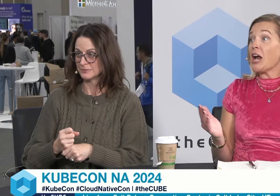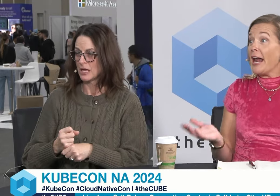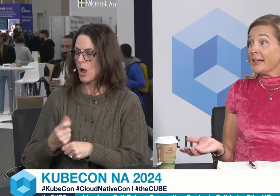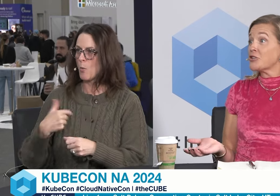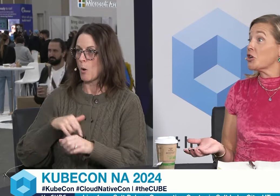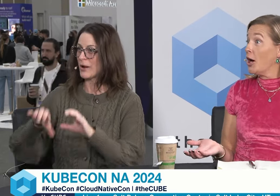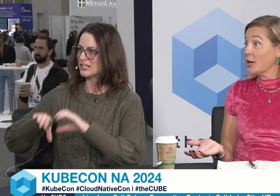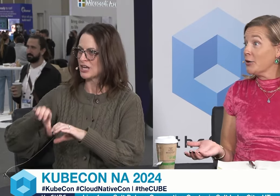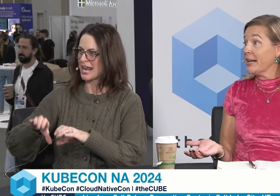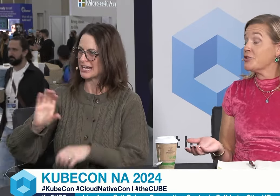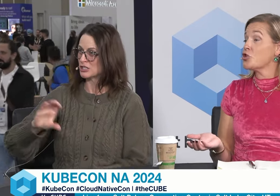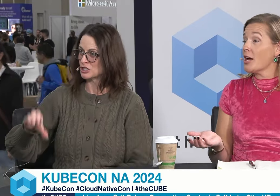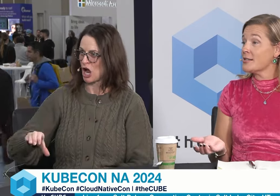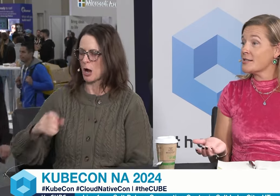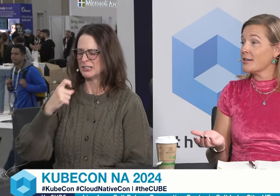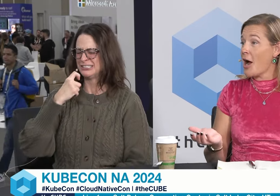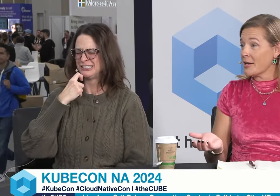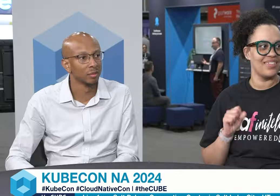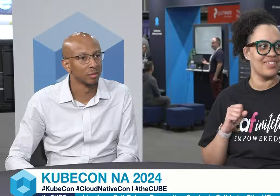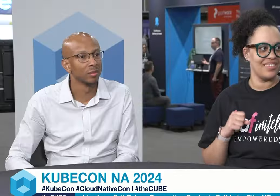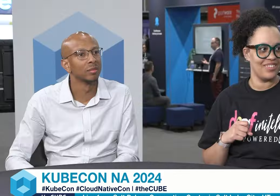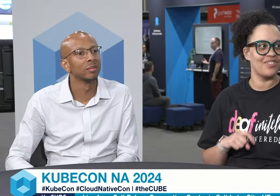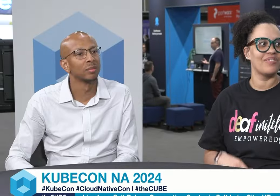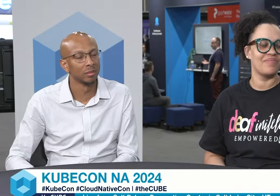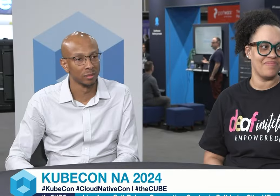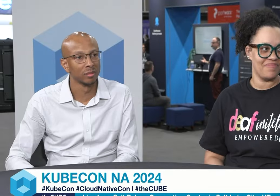When we chatted in Chicago, it had just gotten started.